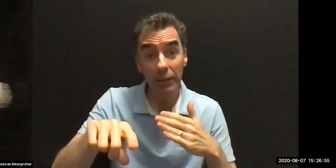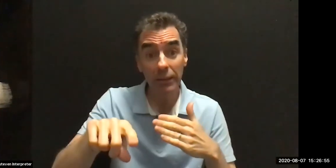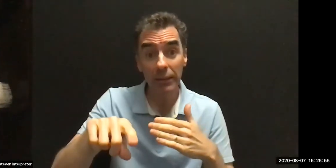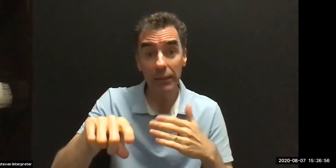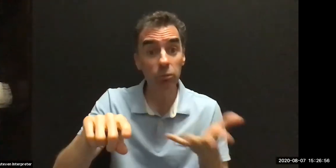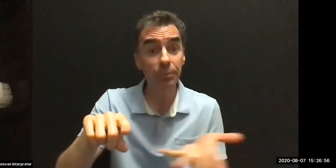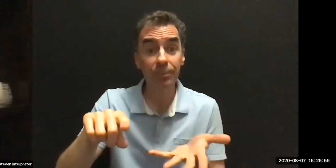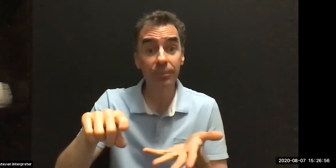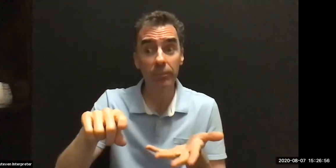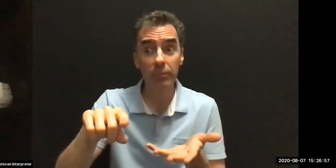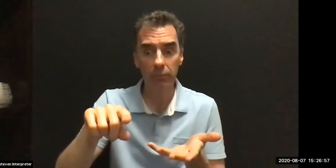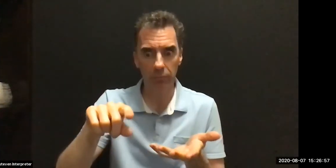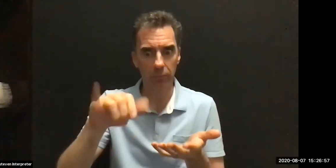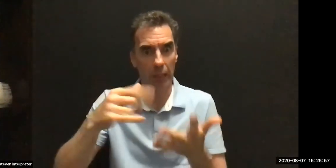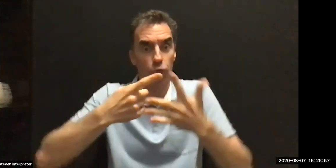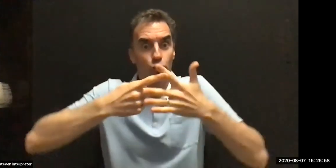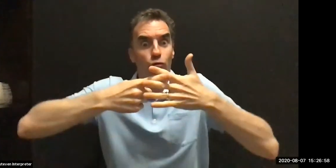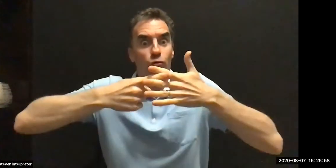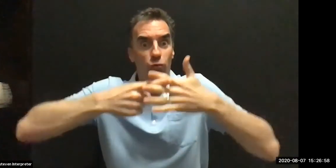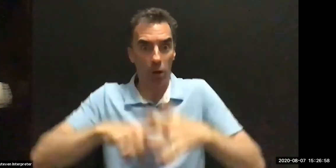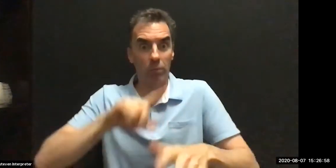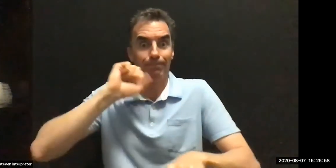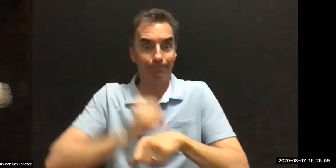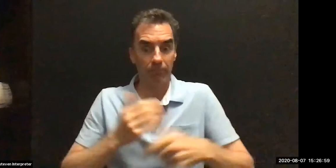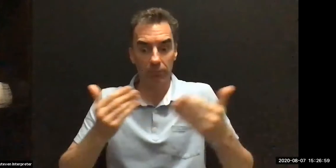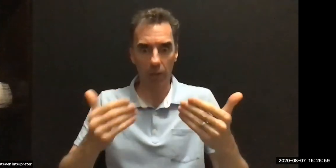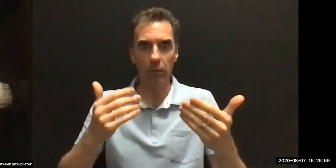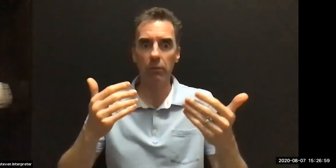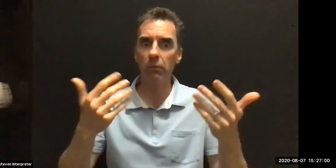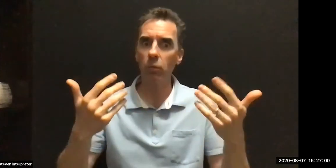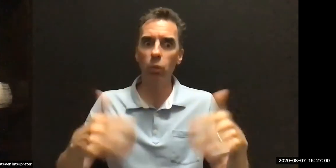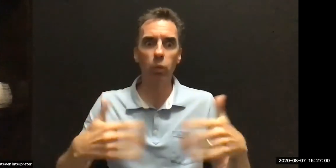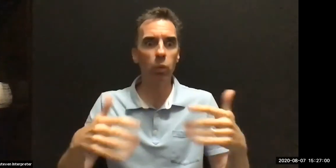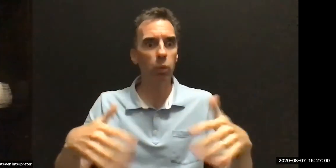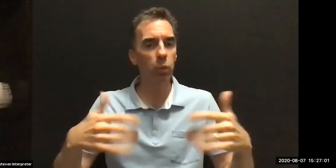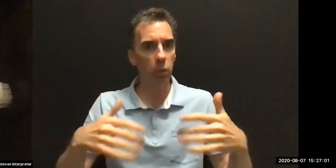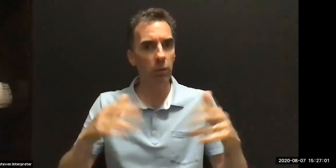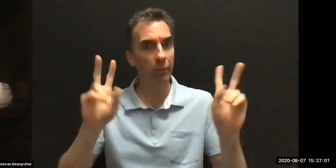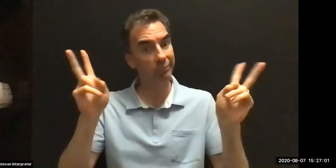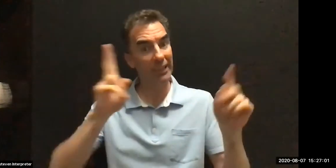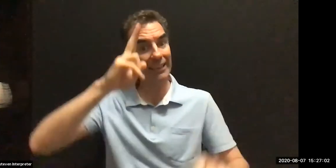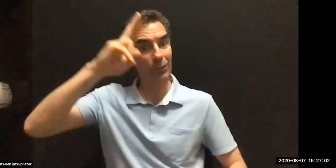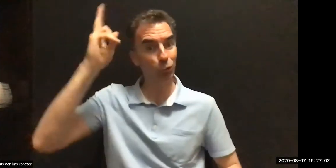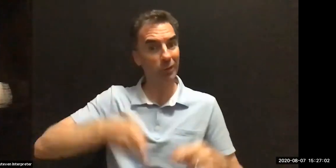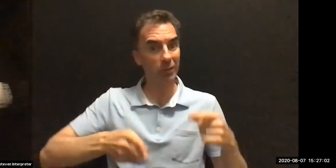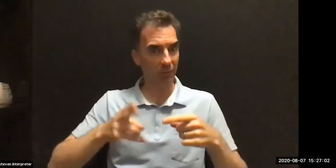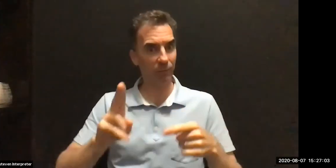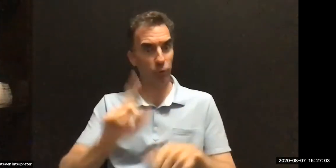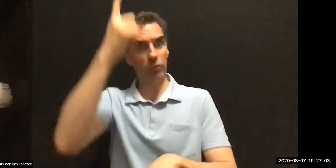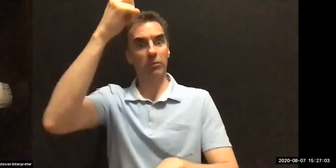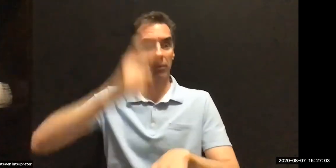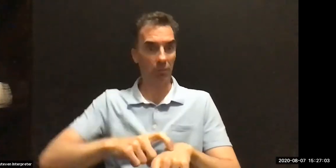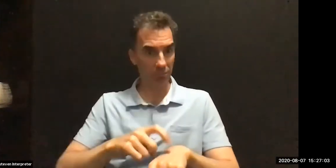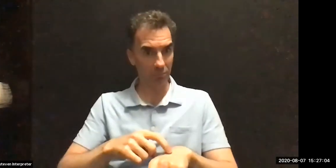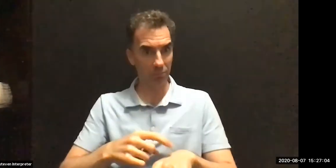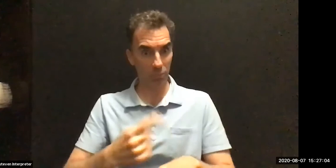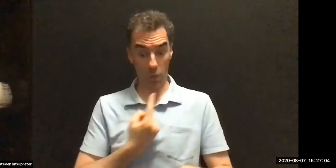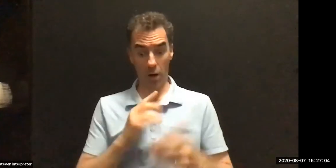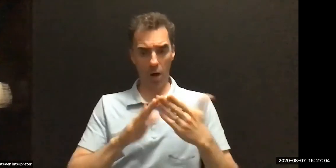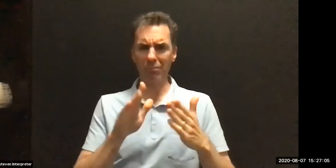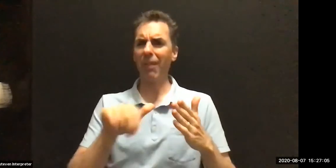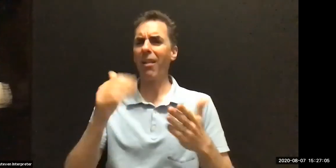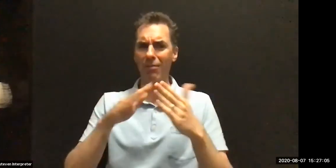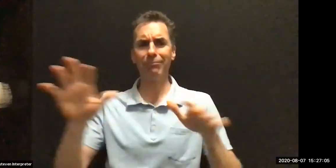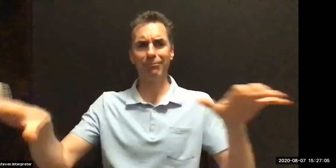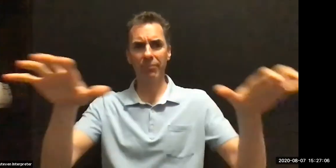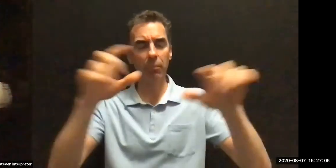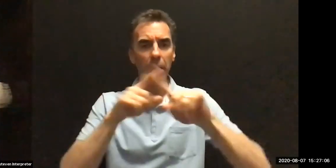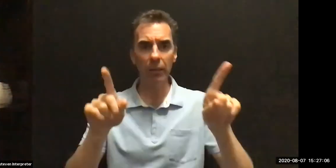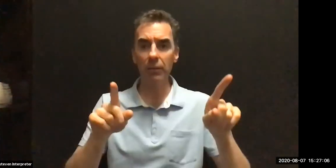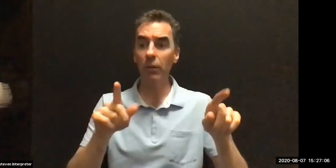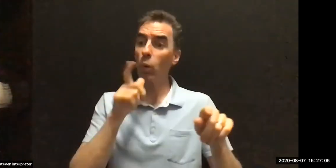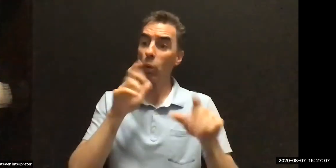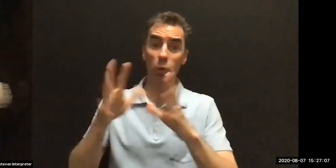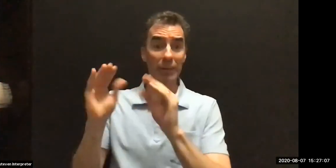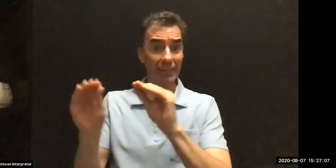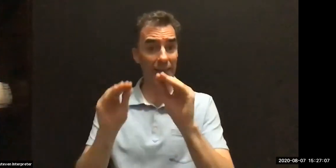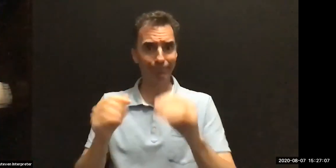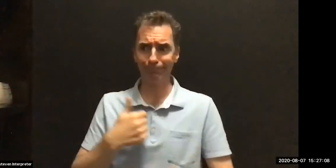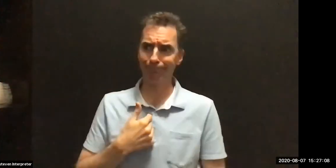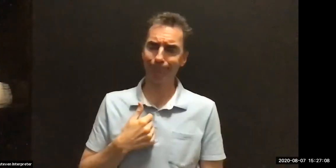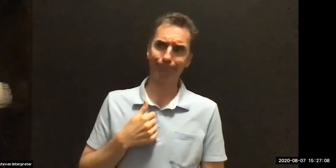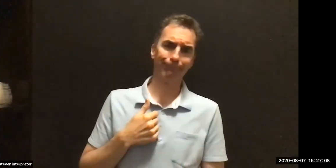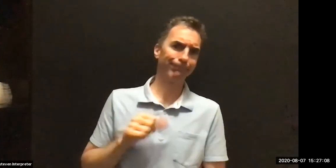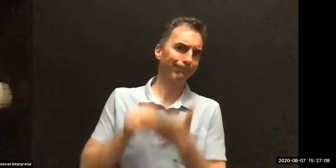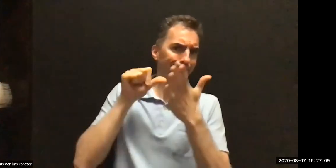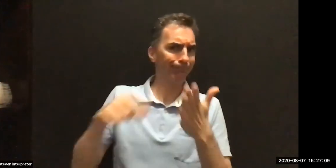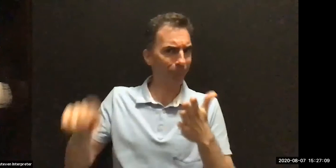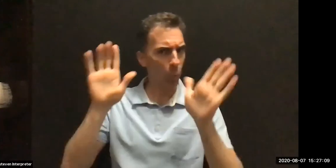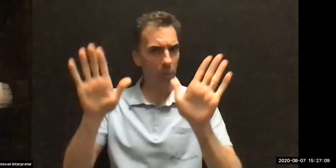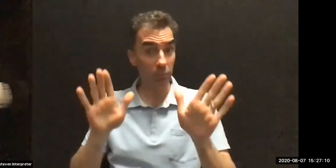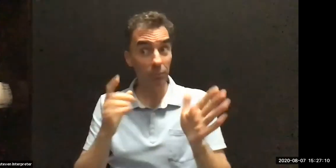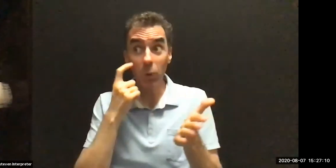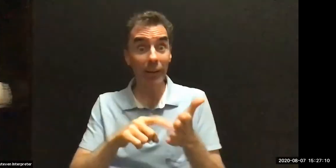Cris Monahan Bremer: You know, pretty historic for us. We and for many other colleges as well. But we have amazing faculty and I really appreciate all them and all they do. And just by virtue of how many here on this, on this meeting.